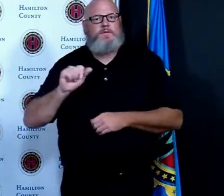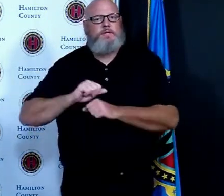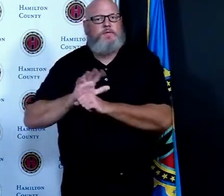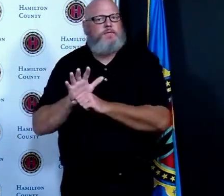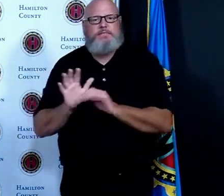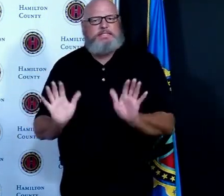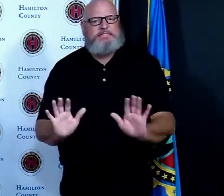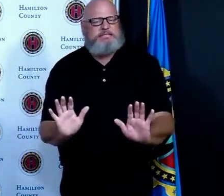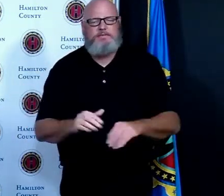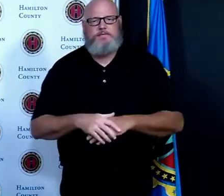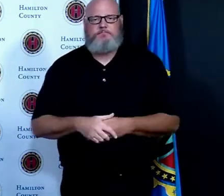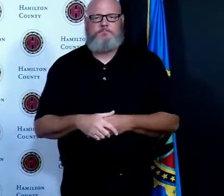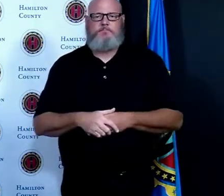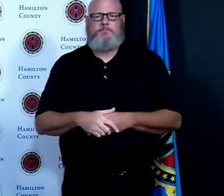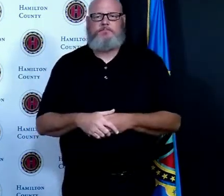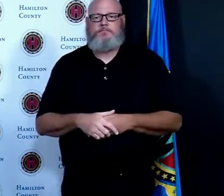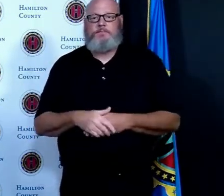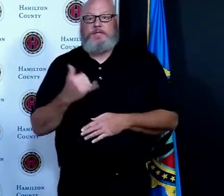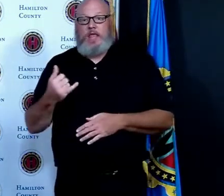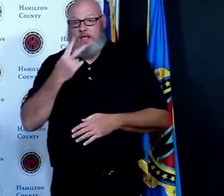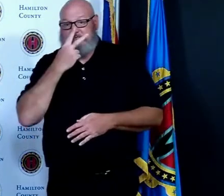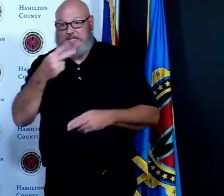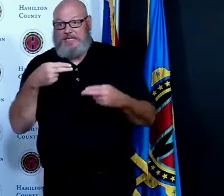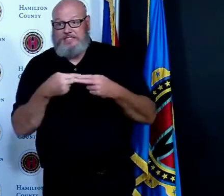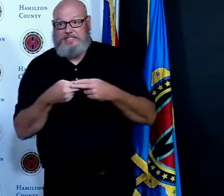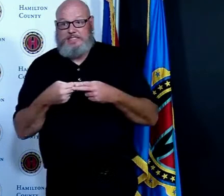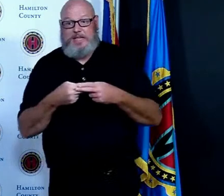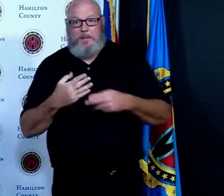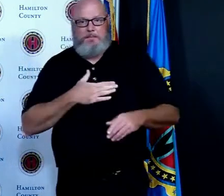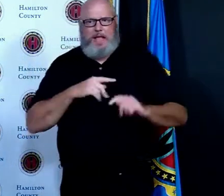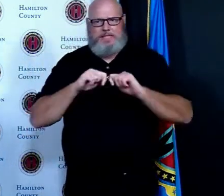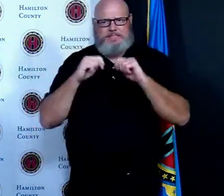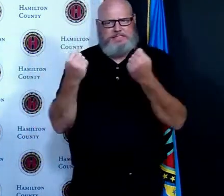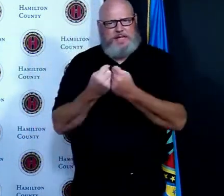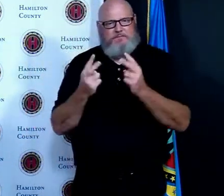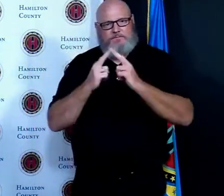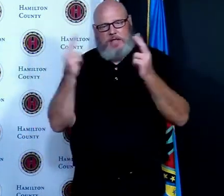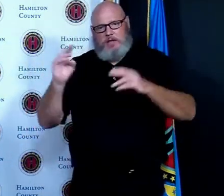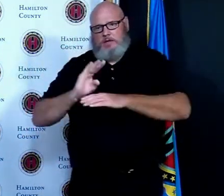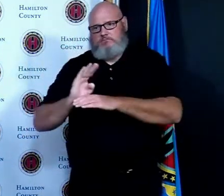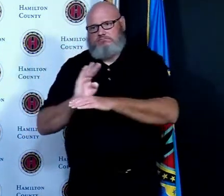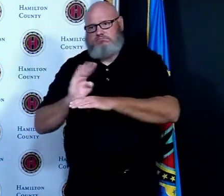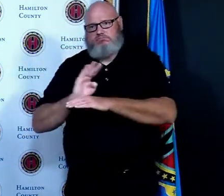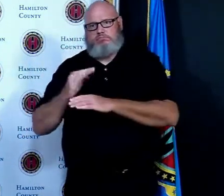my team had one of their busiest weekends this past weekend with 175 cases on Friday